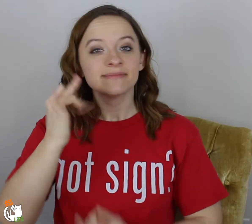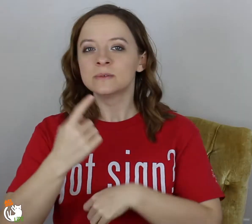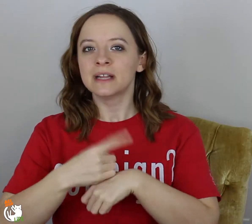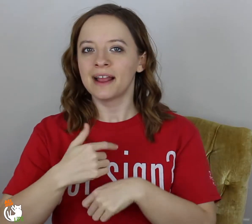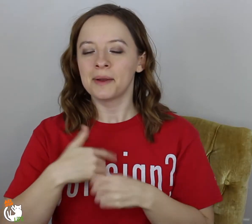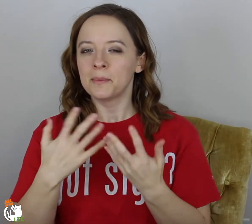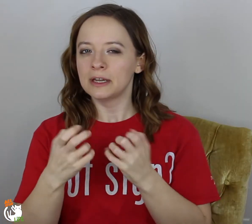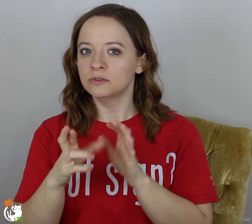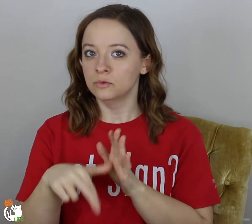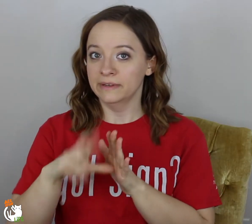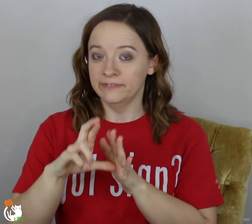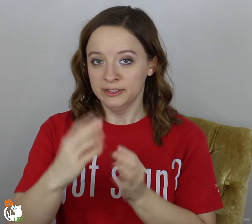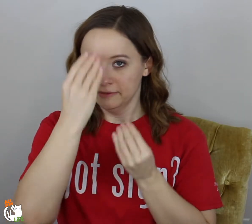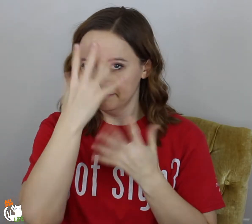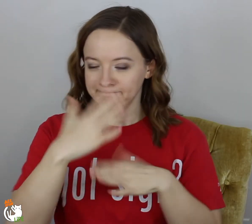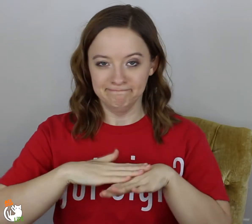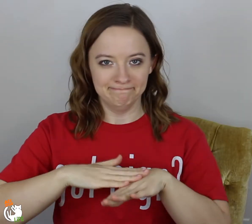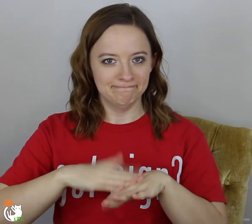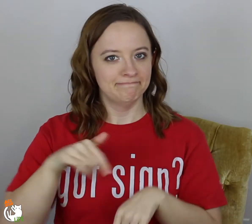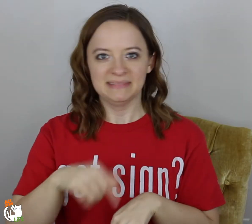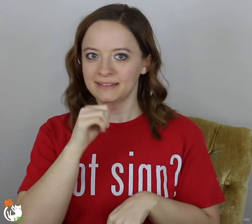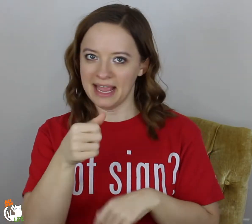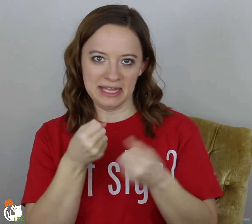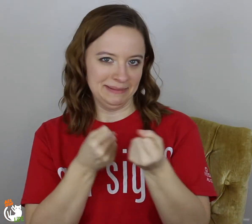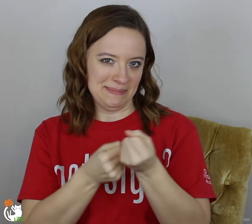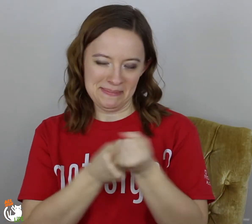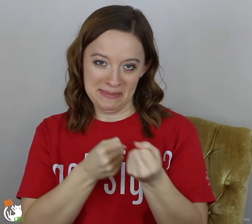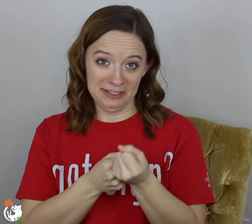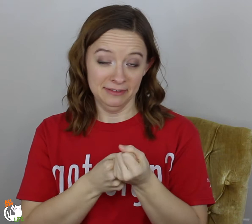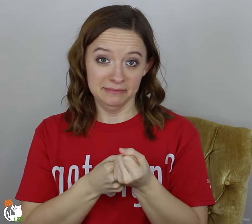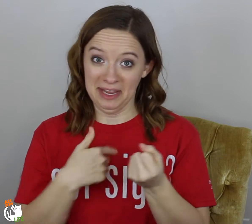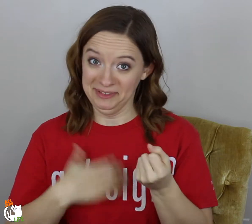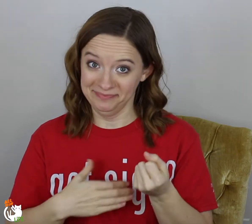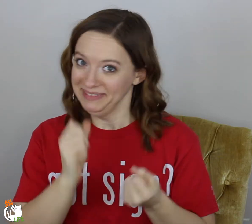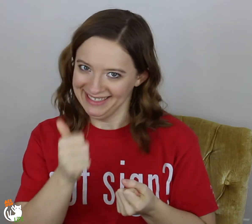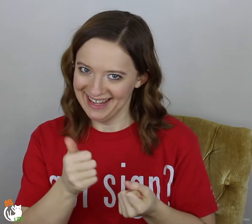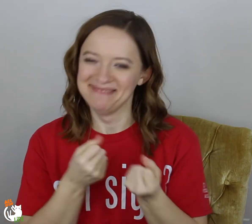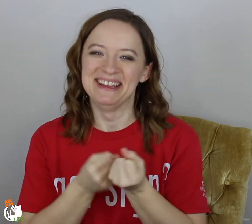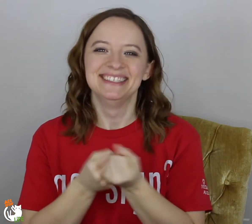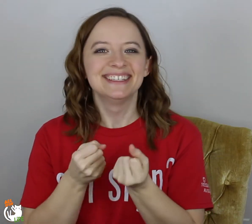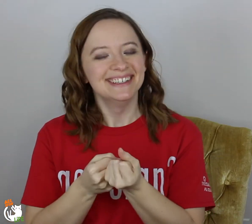Hello, so today I wanted to do a review. Now, this is not sponsored... I wish but it's not.